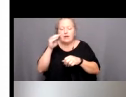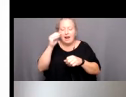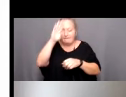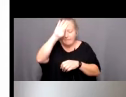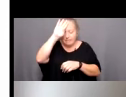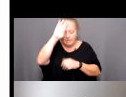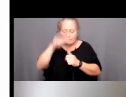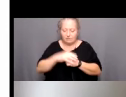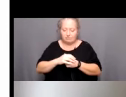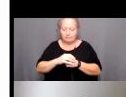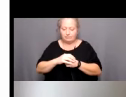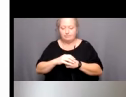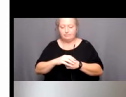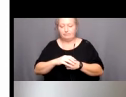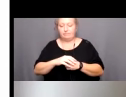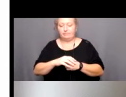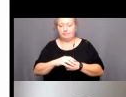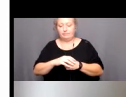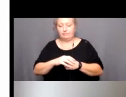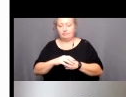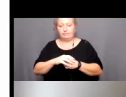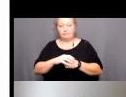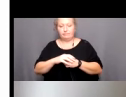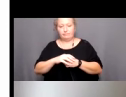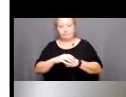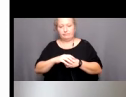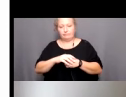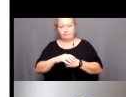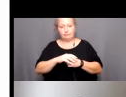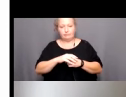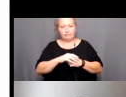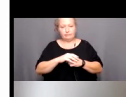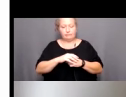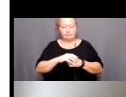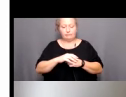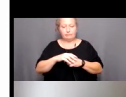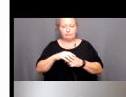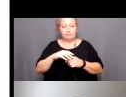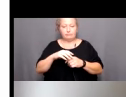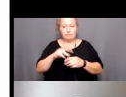occupations, such as agriculture and fire fighting. Next slide